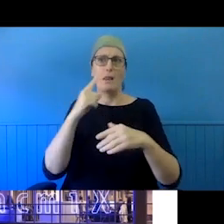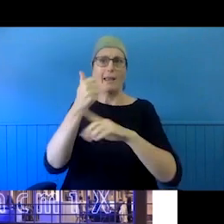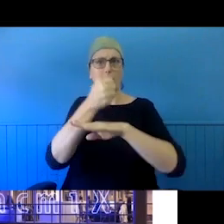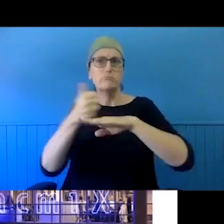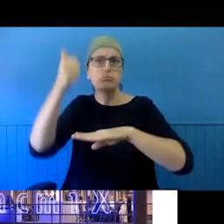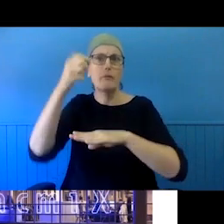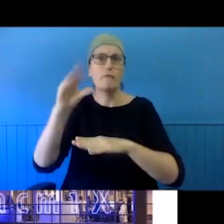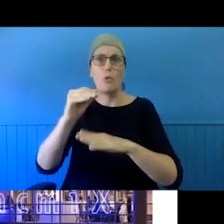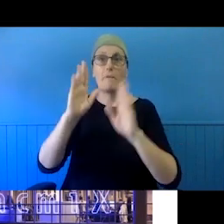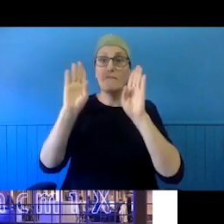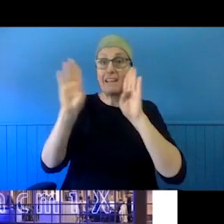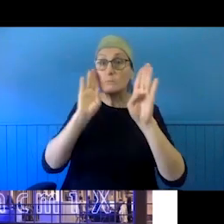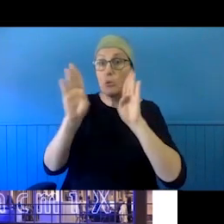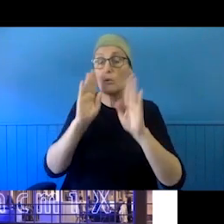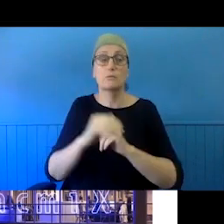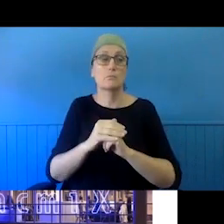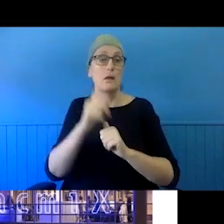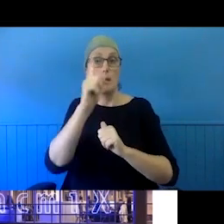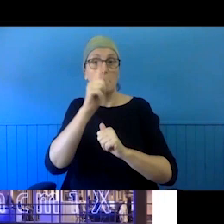well as amazing pioneers in the cultural sector doing amazing stuff